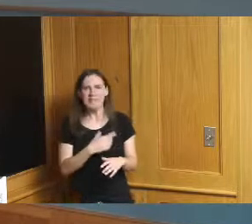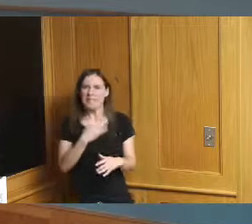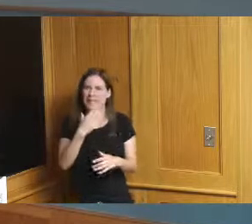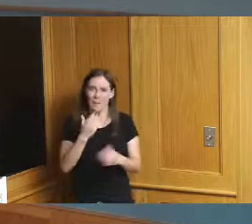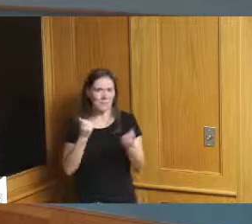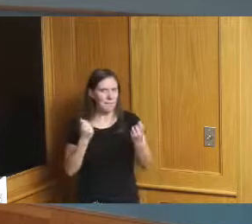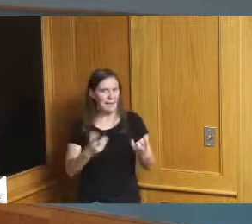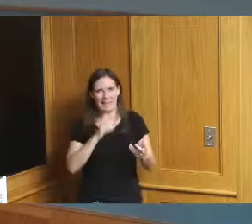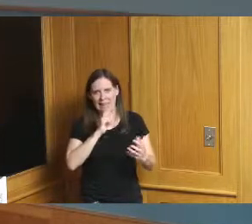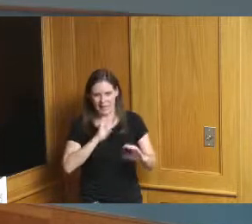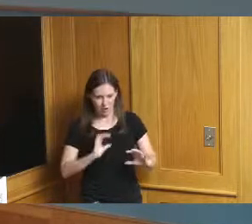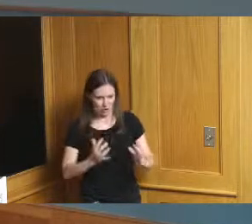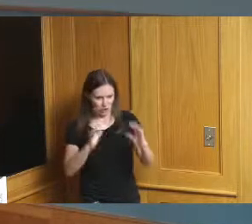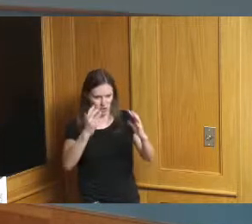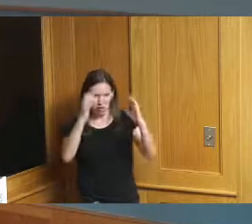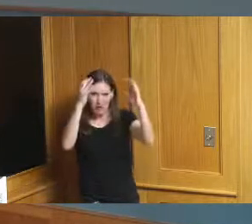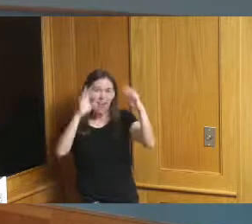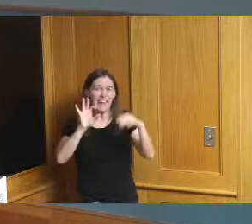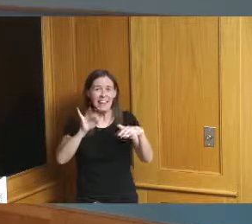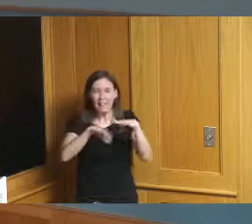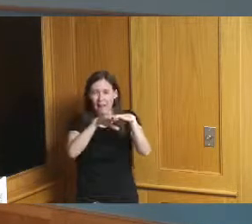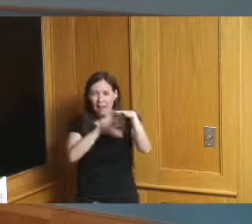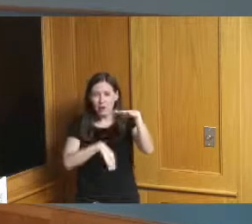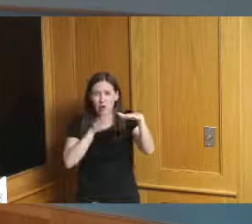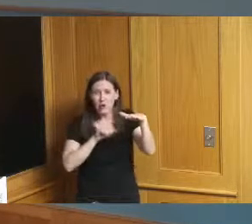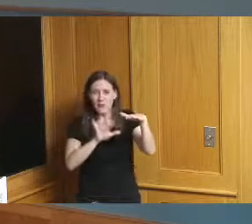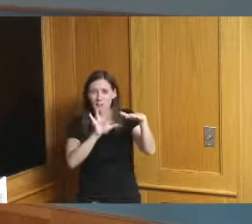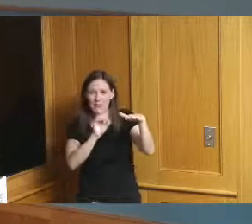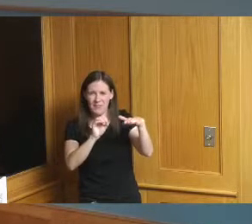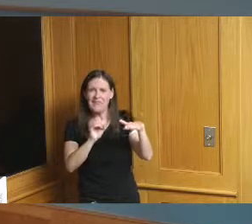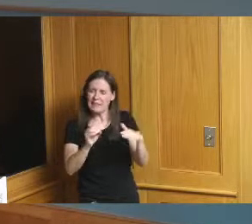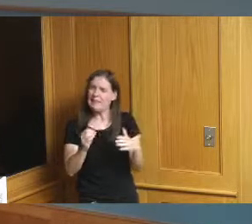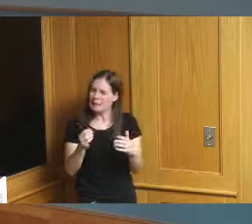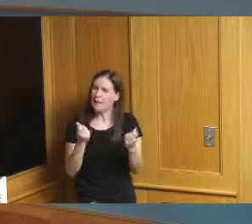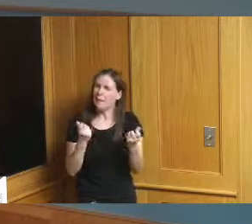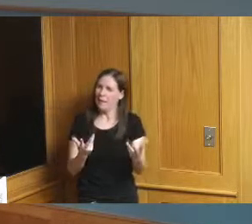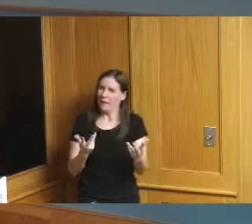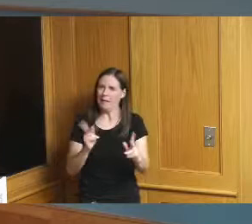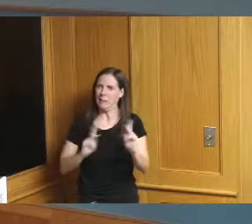anyone under the age of 50 it's been slow uptake we've actually with all of our mobile units we're